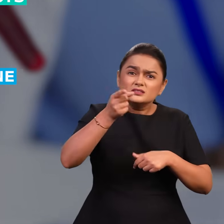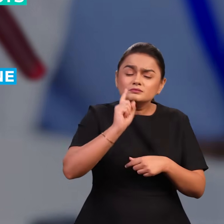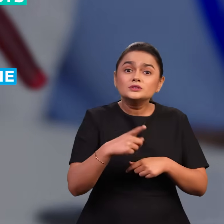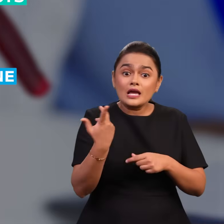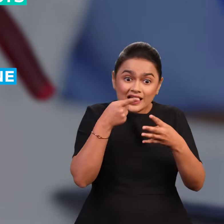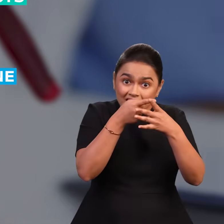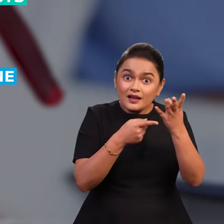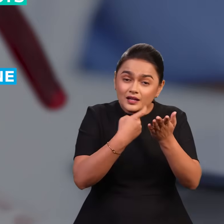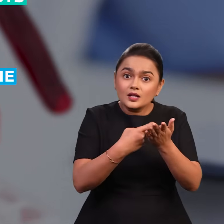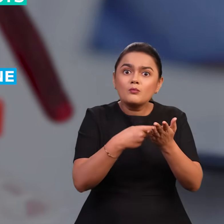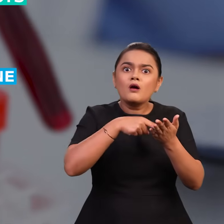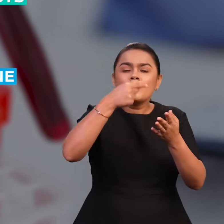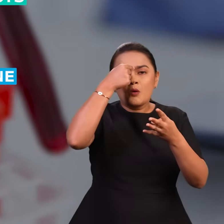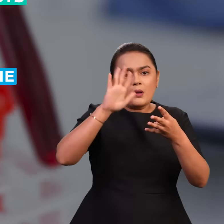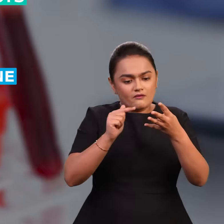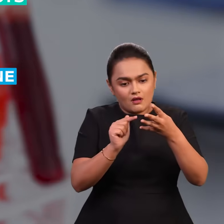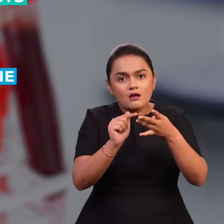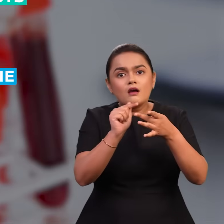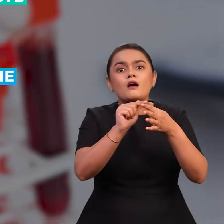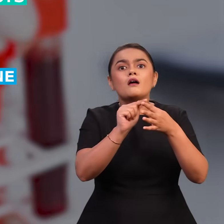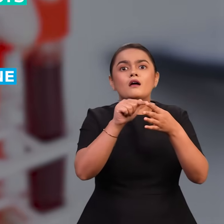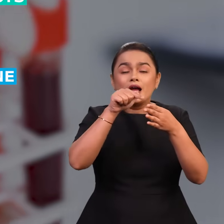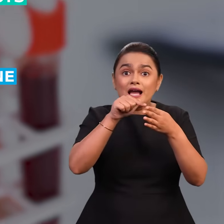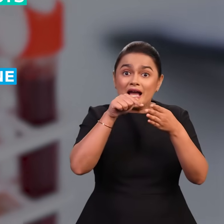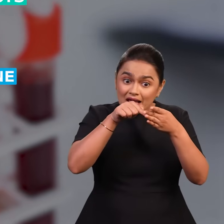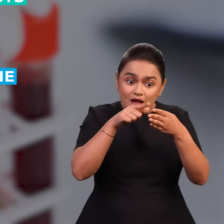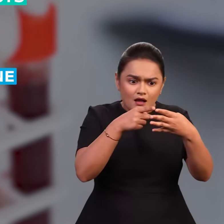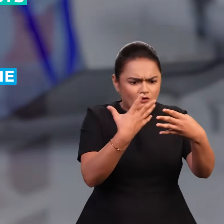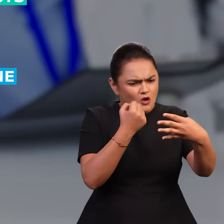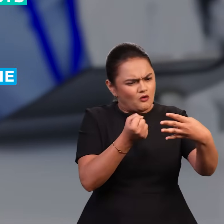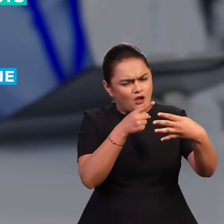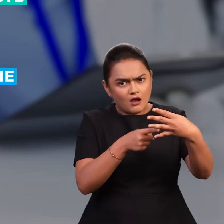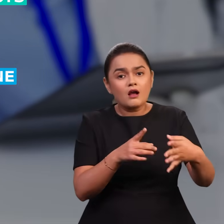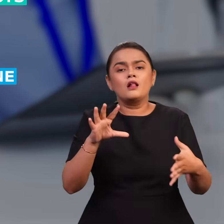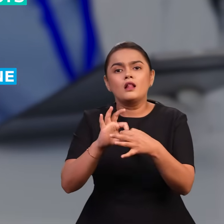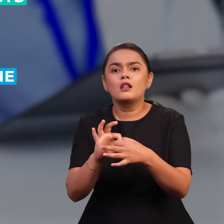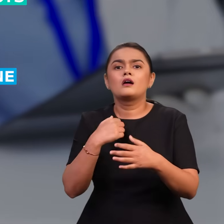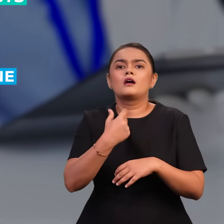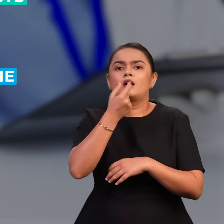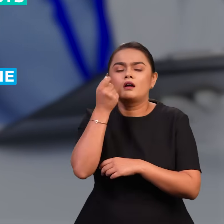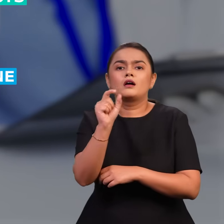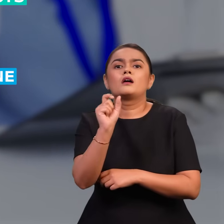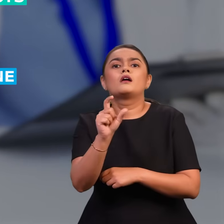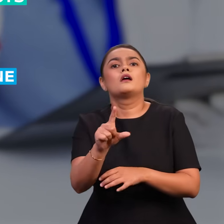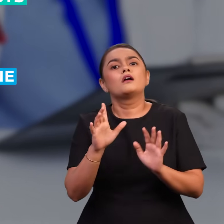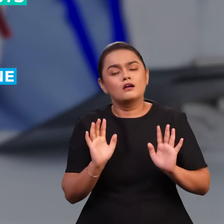because this is where there could be a problem. Treatment is also basically relied on reports.